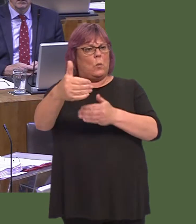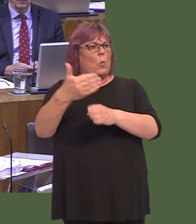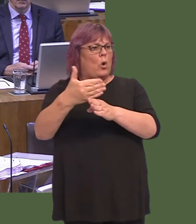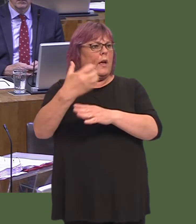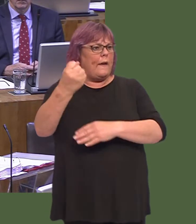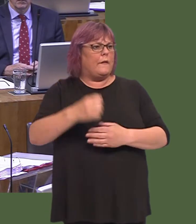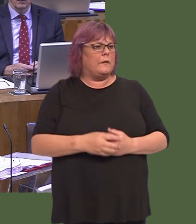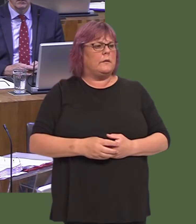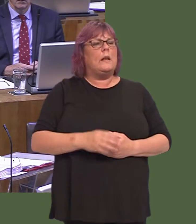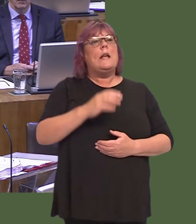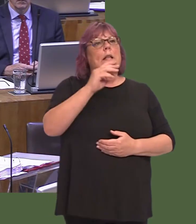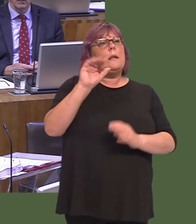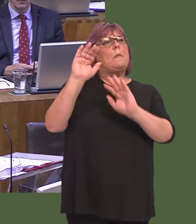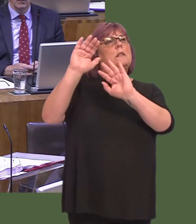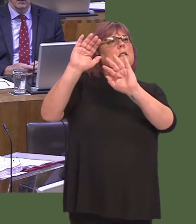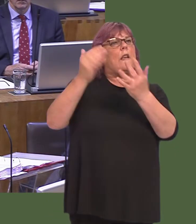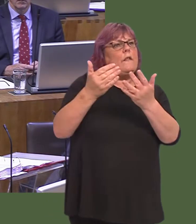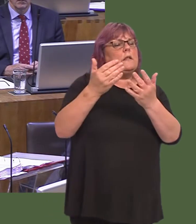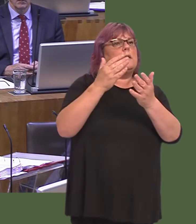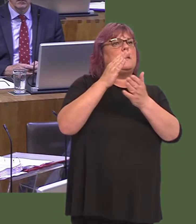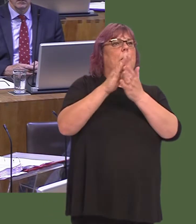It's right to say that some services have been de-escalated.